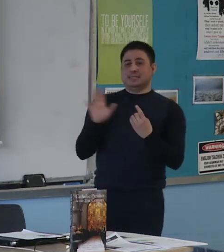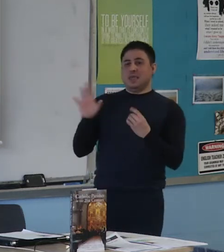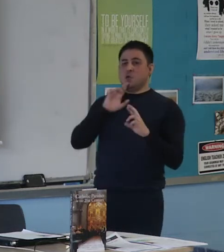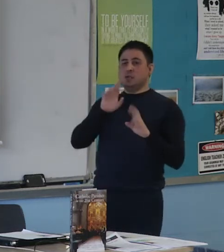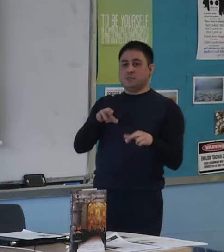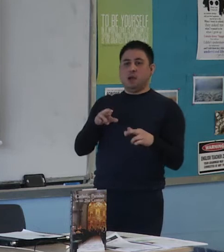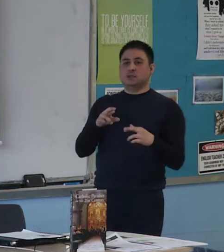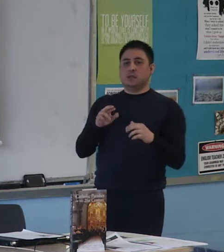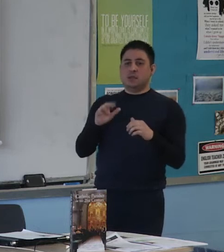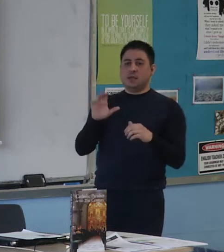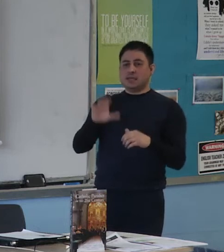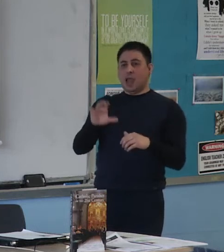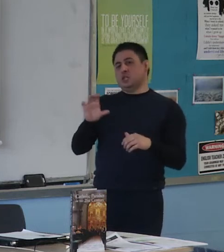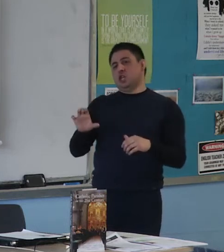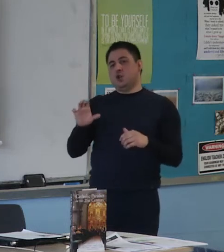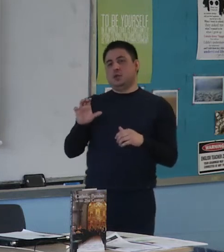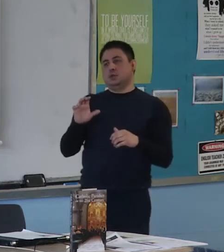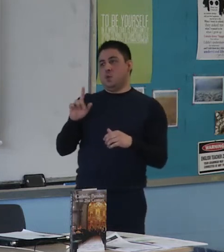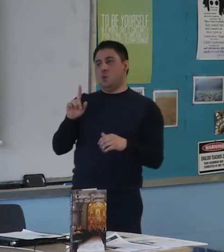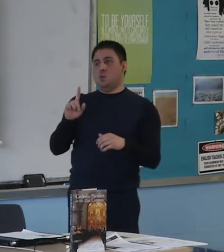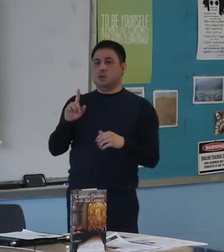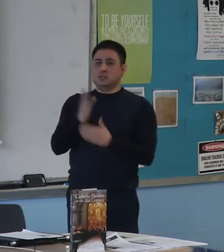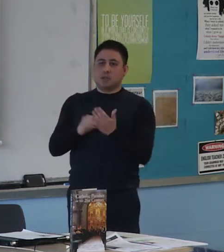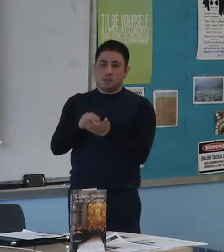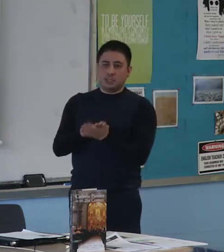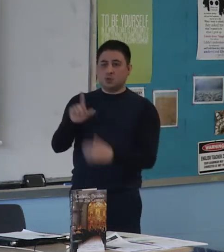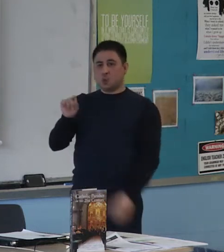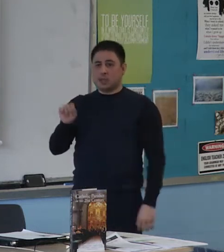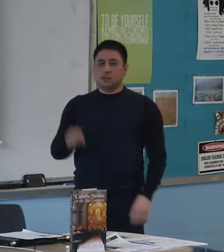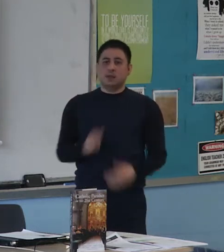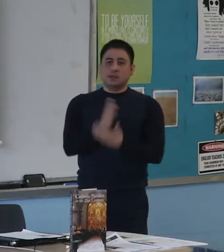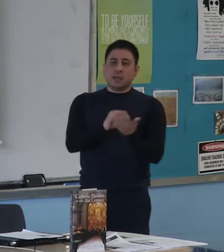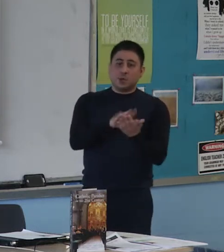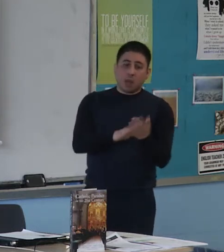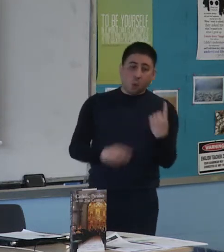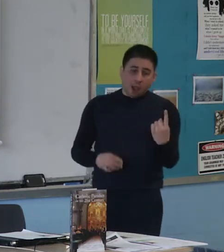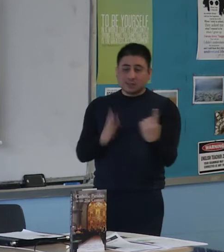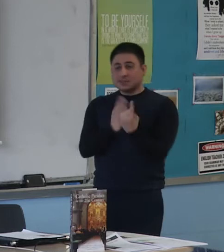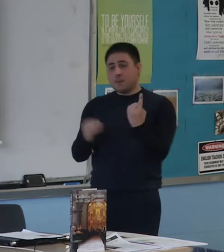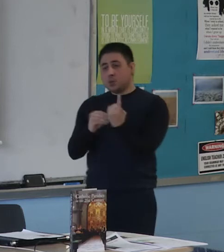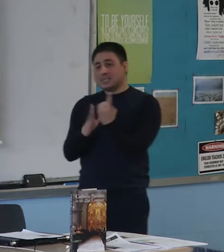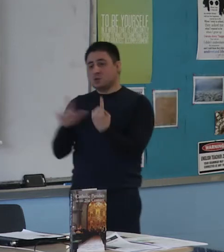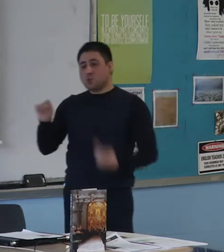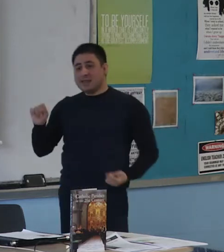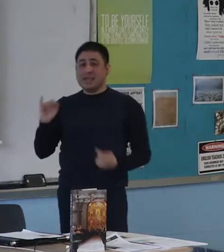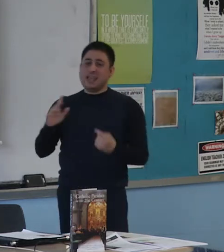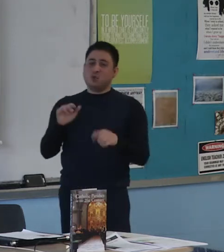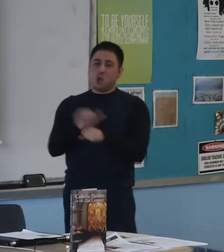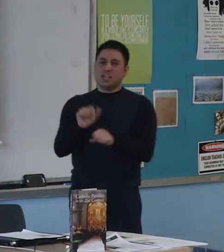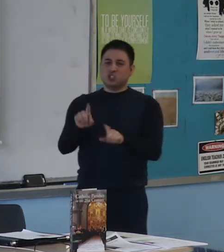one, they could put 20, and some put 20. If you work in Survey Research, you know, you